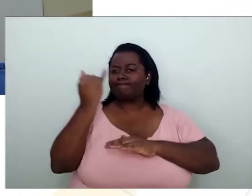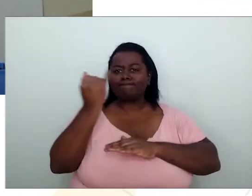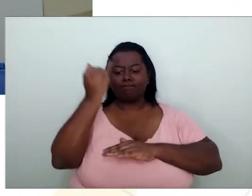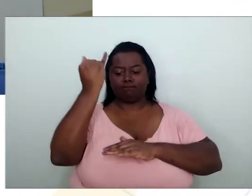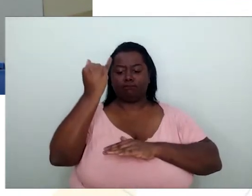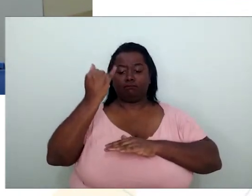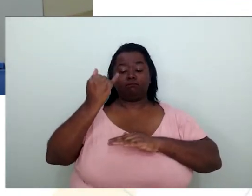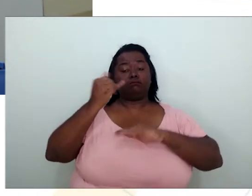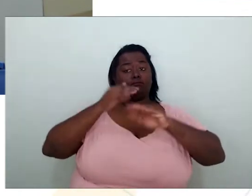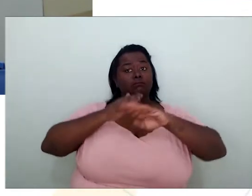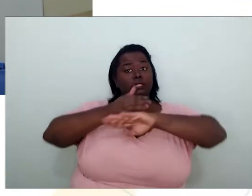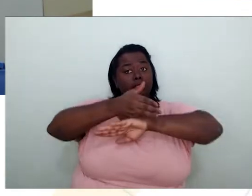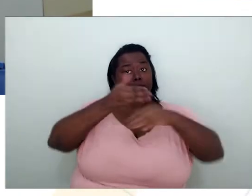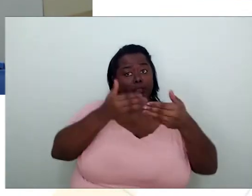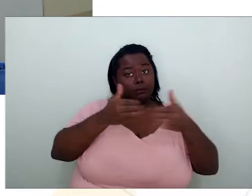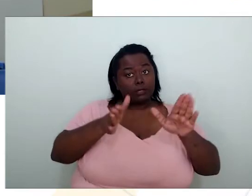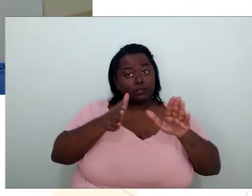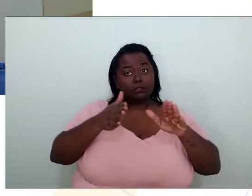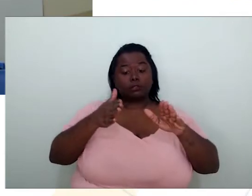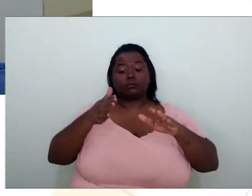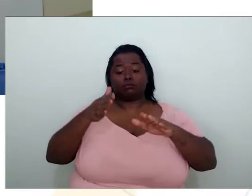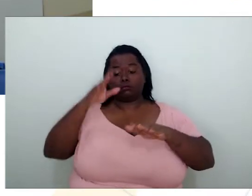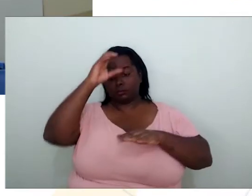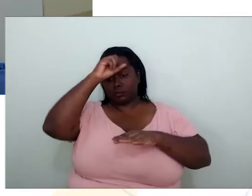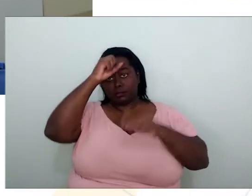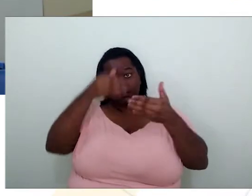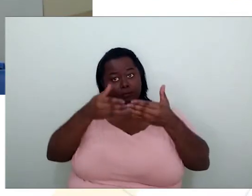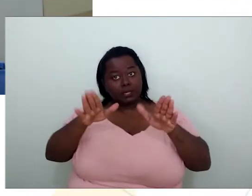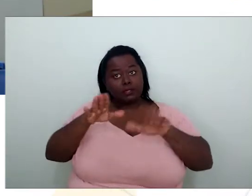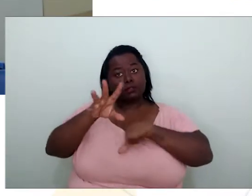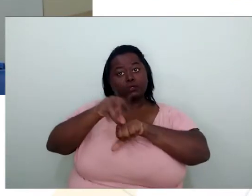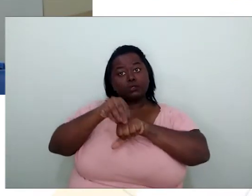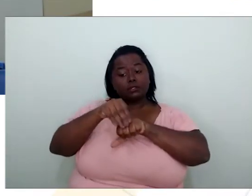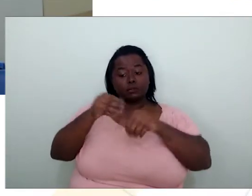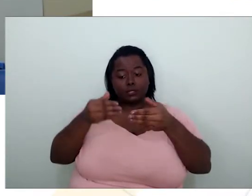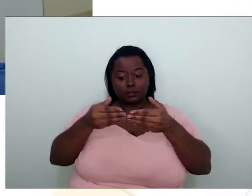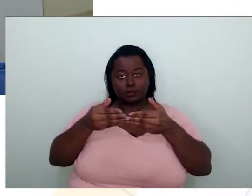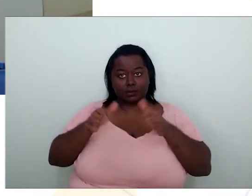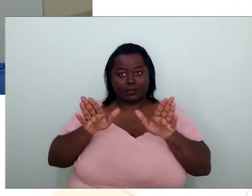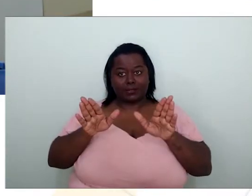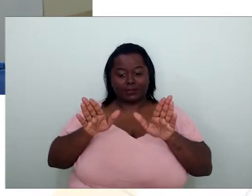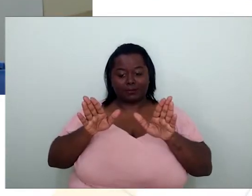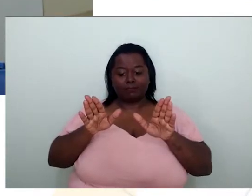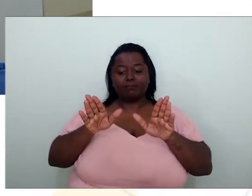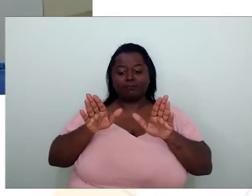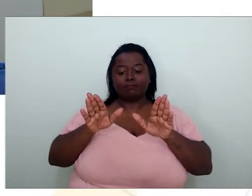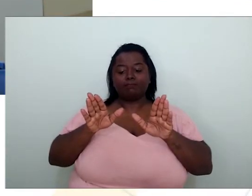open access open learning and open scholarship those are the fun founding